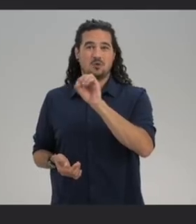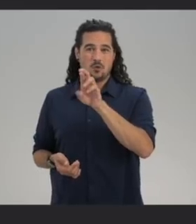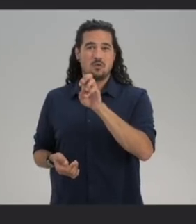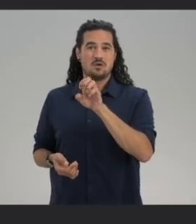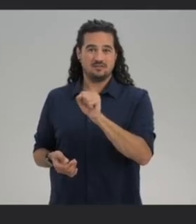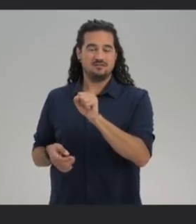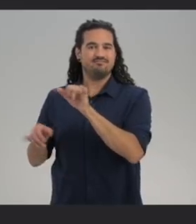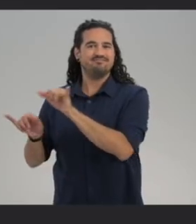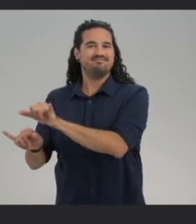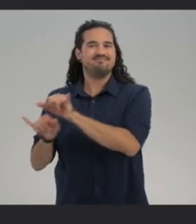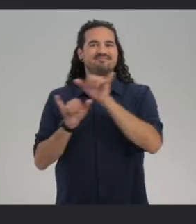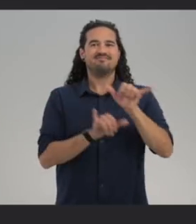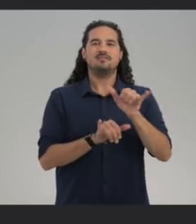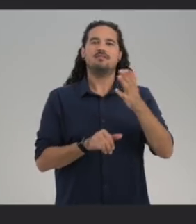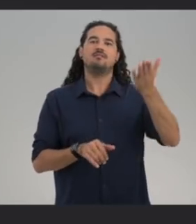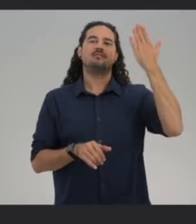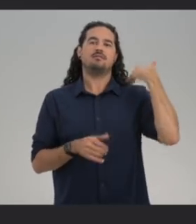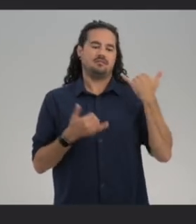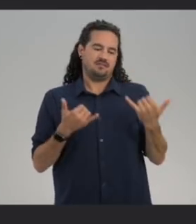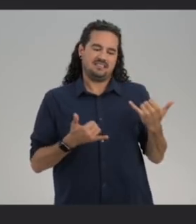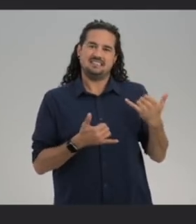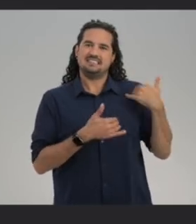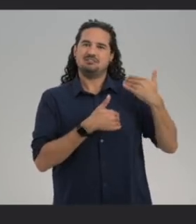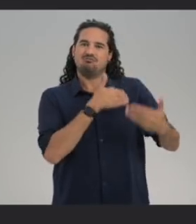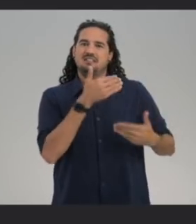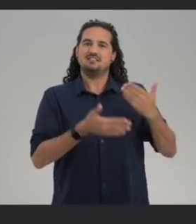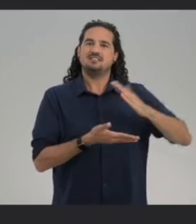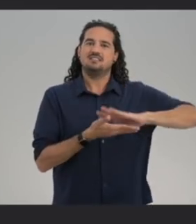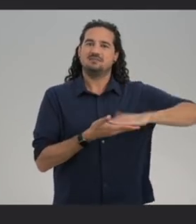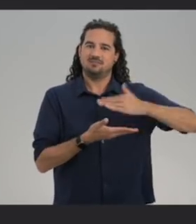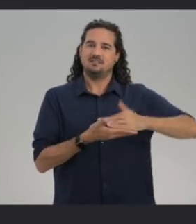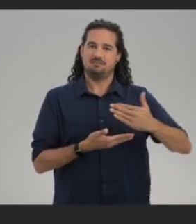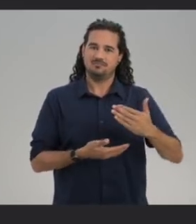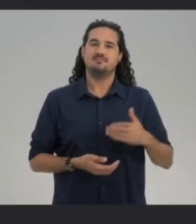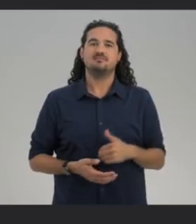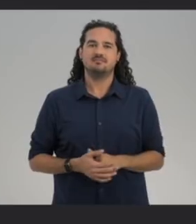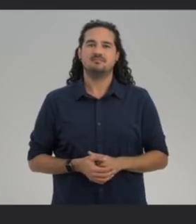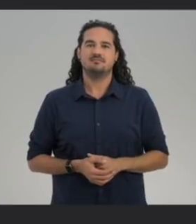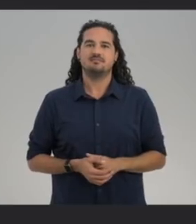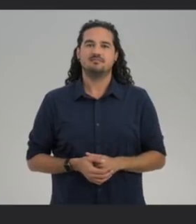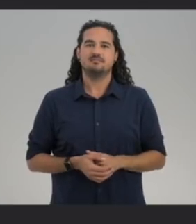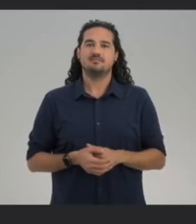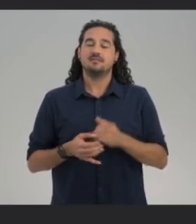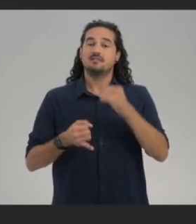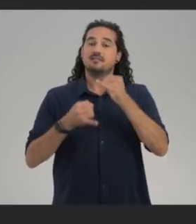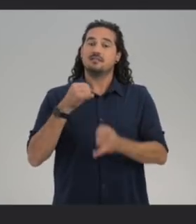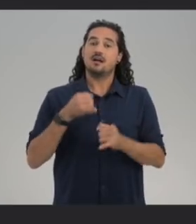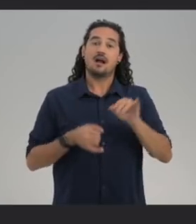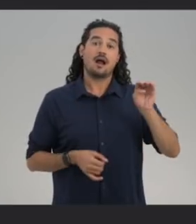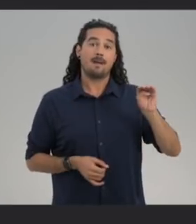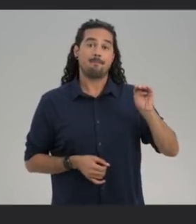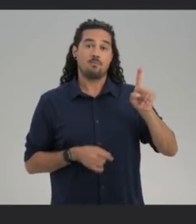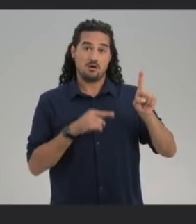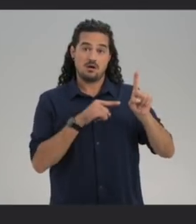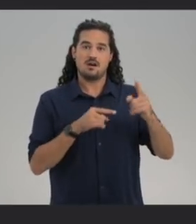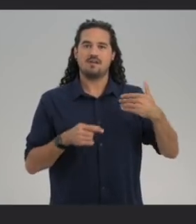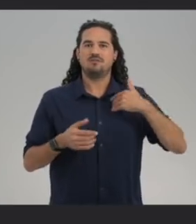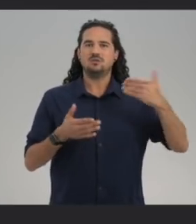as the current-generation, dual-core MacBook Air at much lower power. And finally, M1 has our latest performance controller